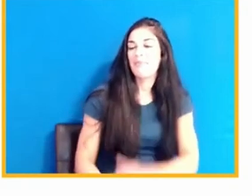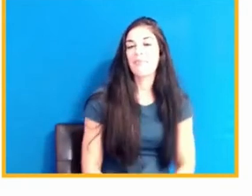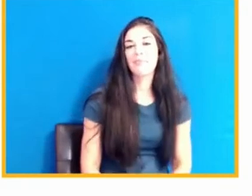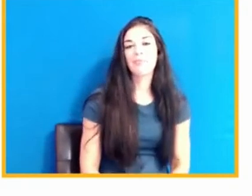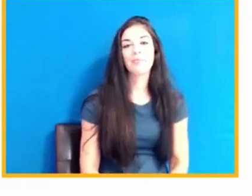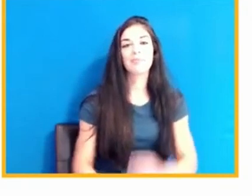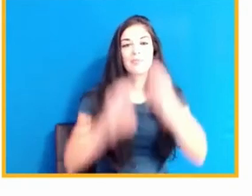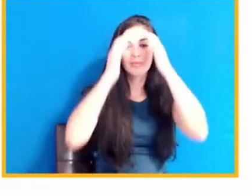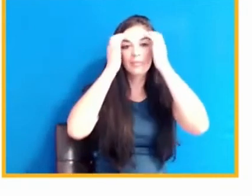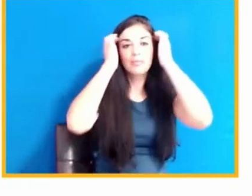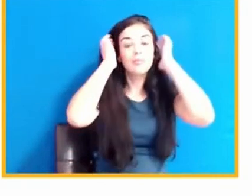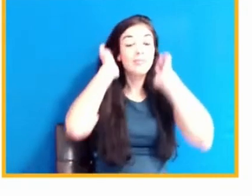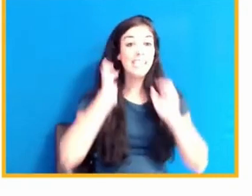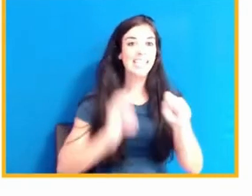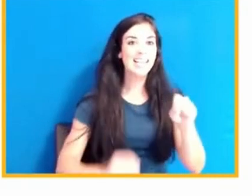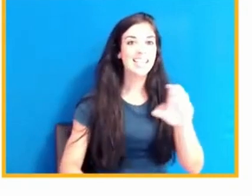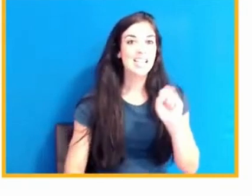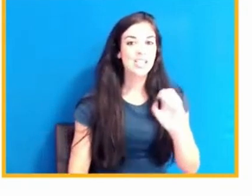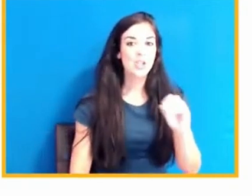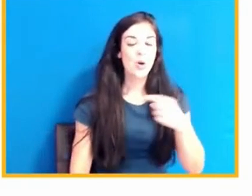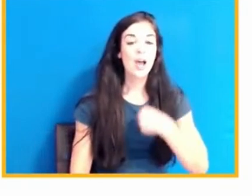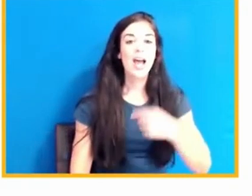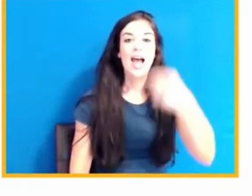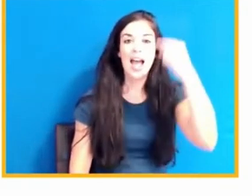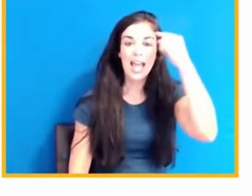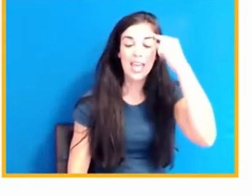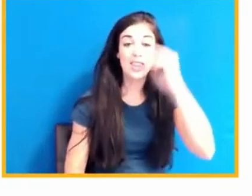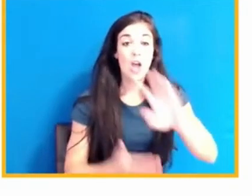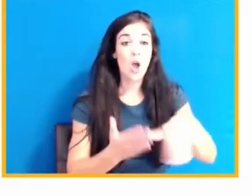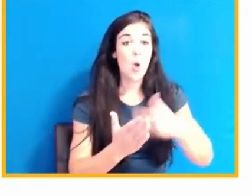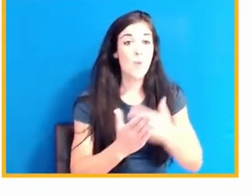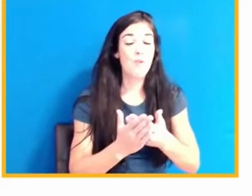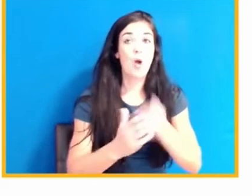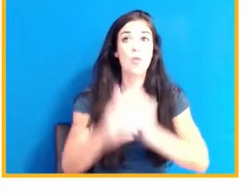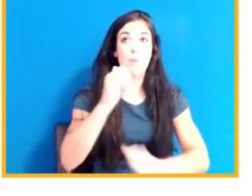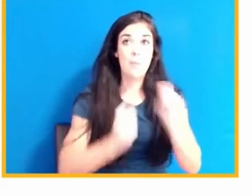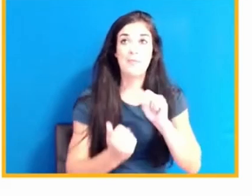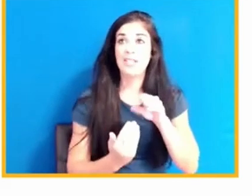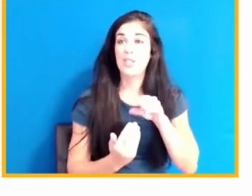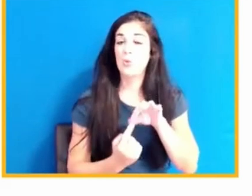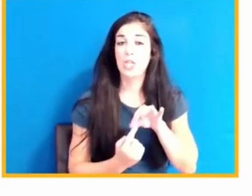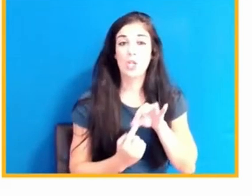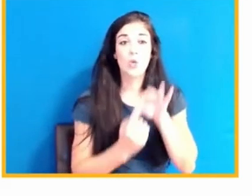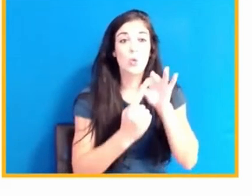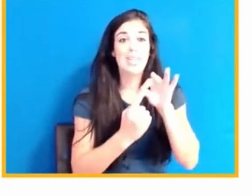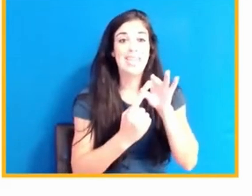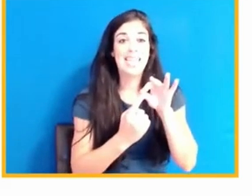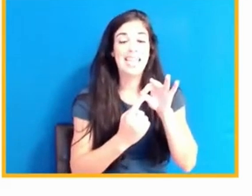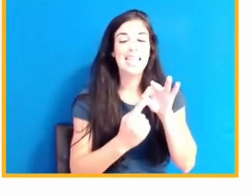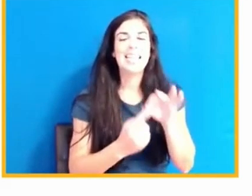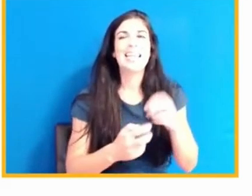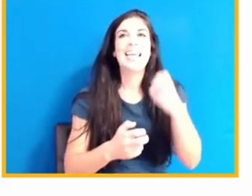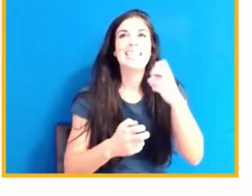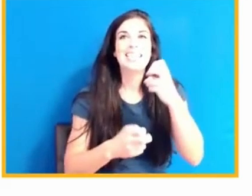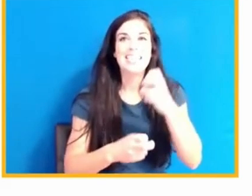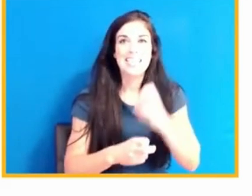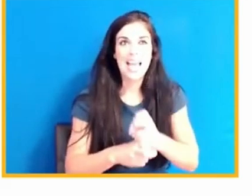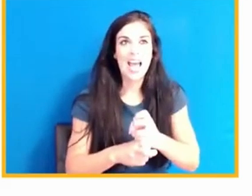[Yuki] Hi, so, I thought that this performance overall was really unique because it's really hard to bring in two people